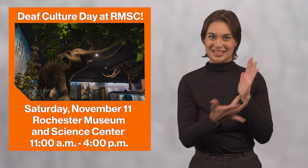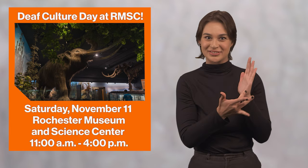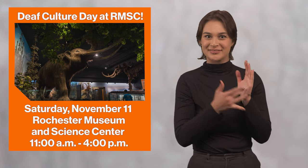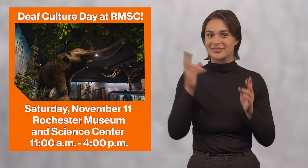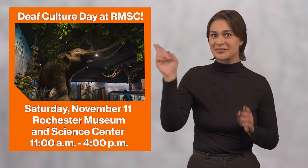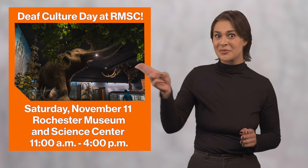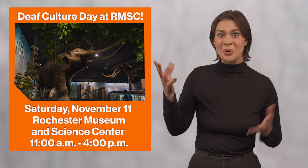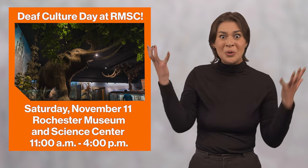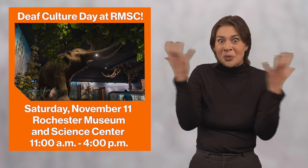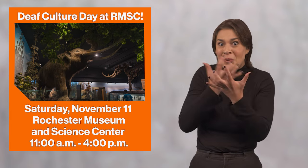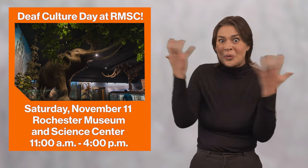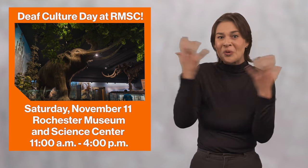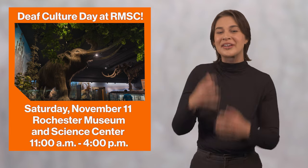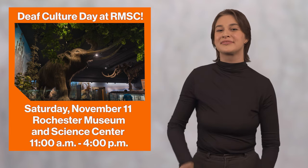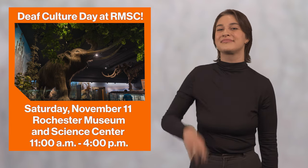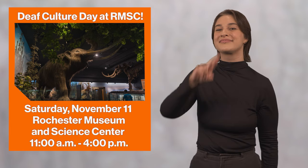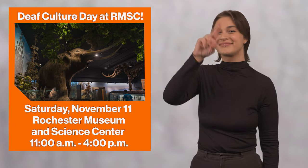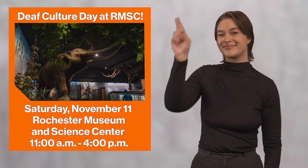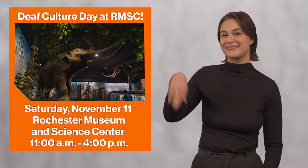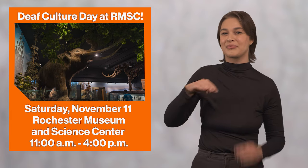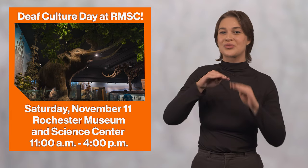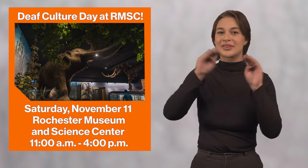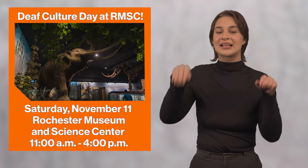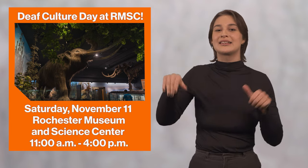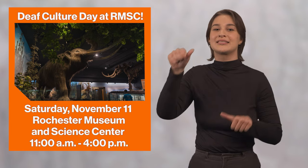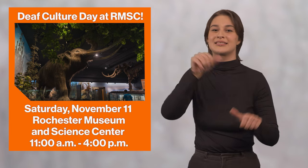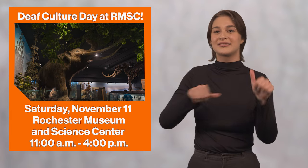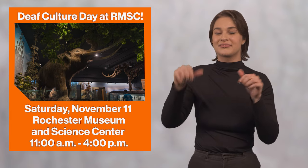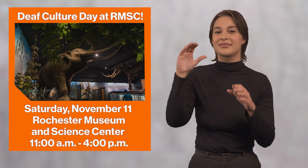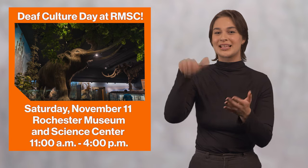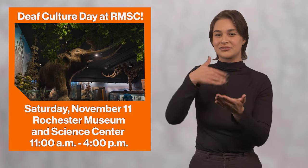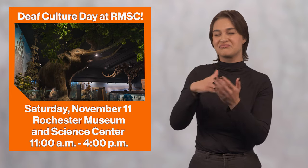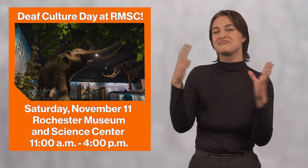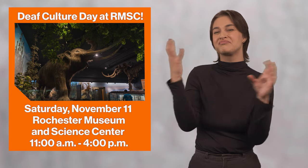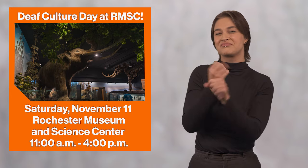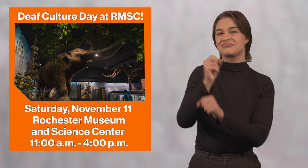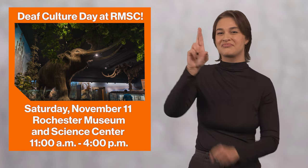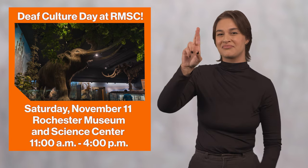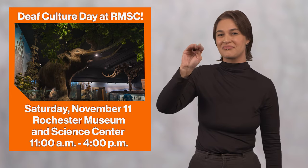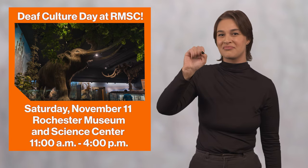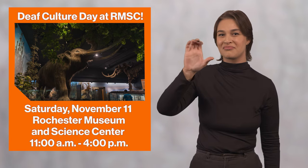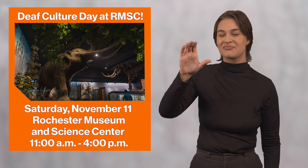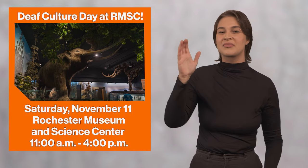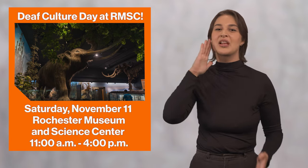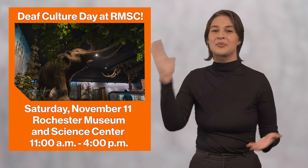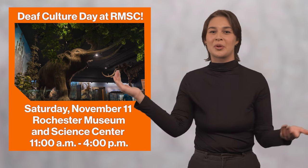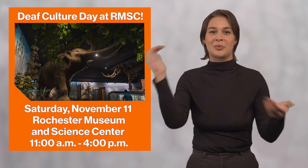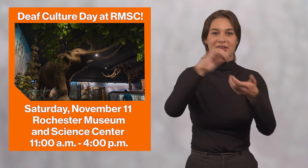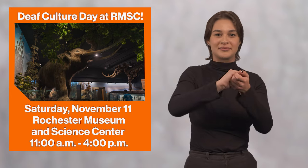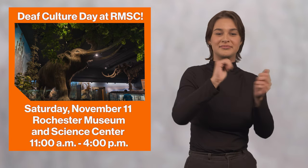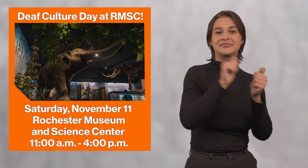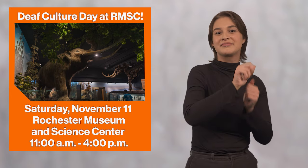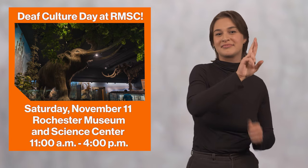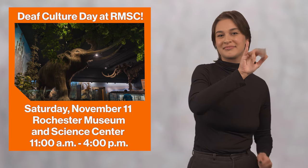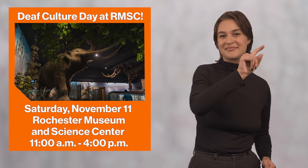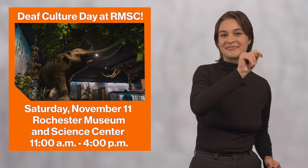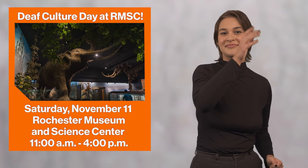Science, technology, history, oh my! The Rochester Museum and Science Center, RMSC,